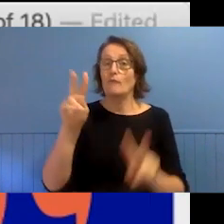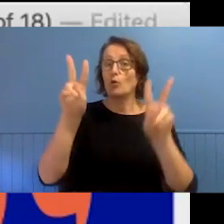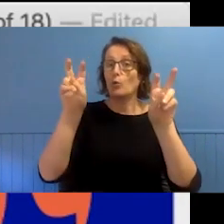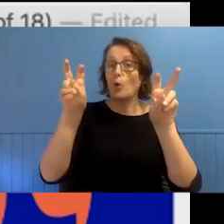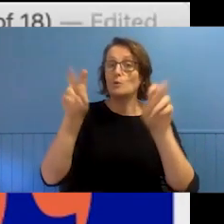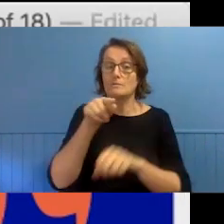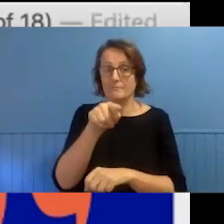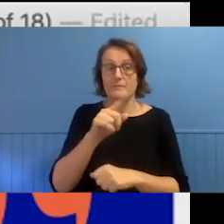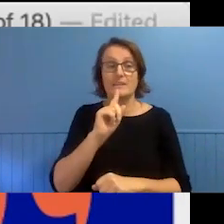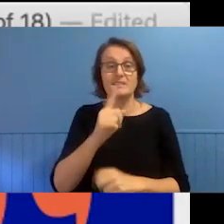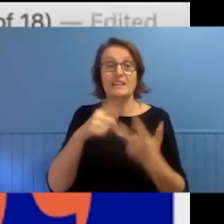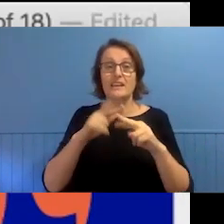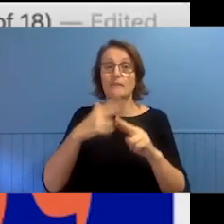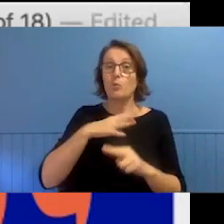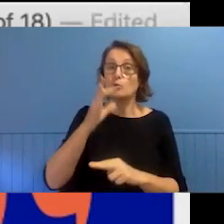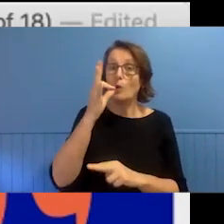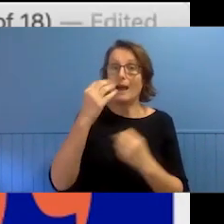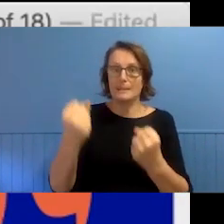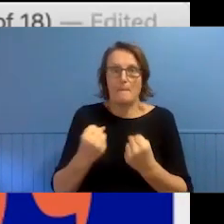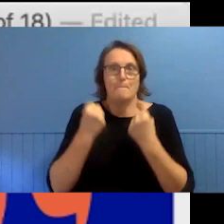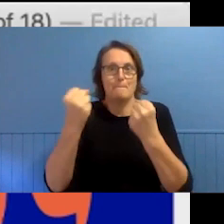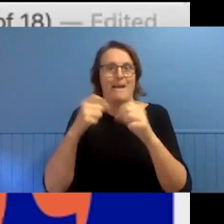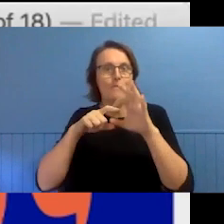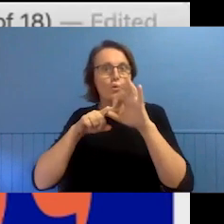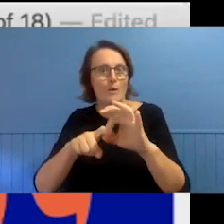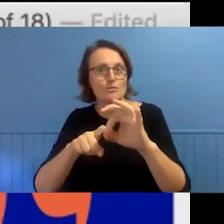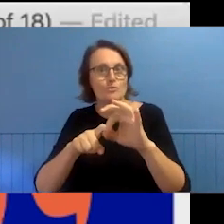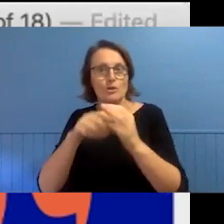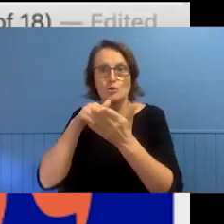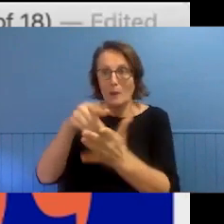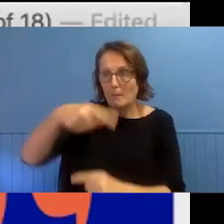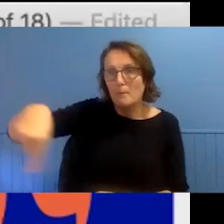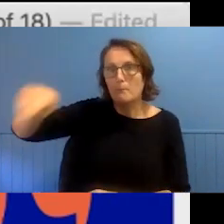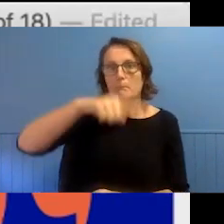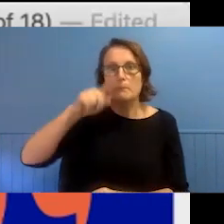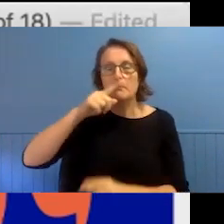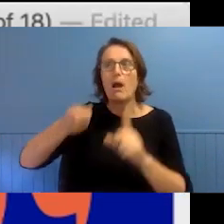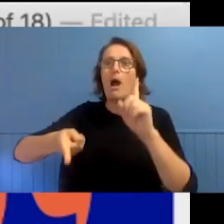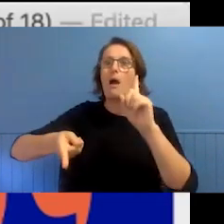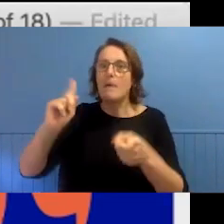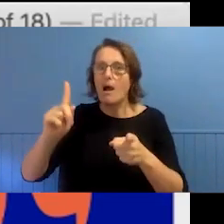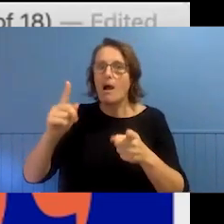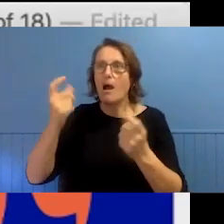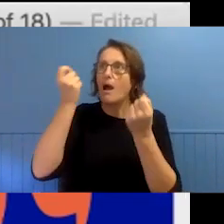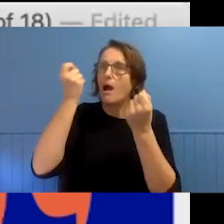powerful question helps your team see what could be possible, that helps you serve the people you serve and love, the question isn't what do